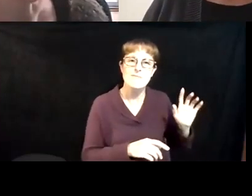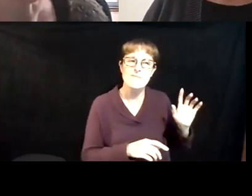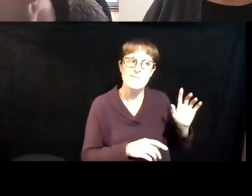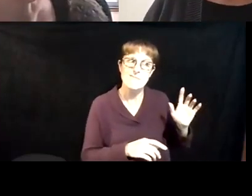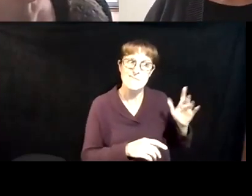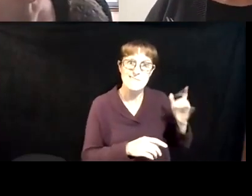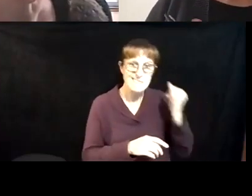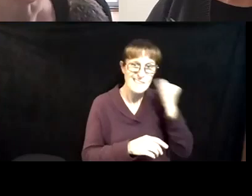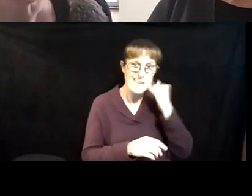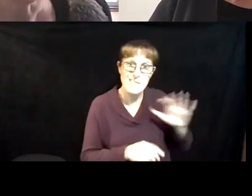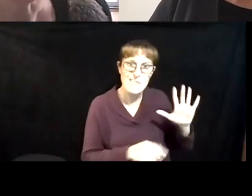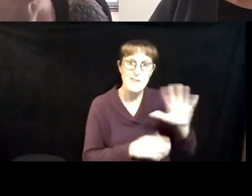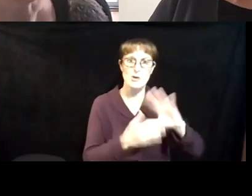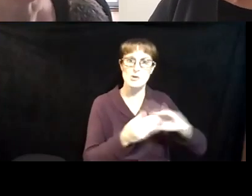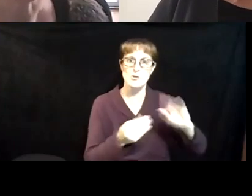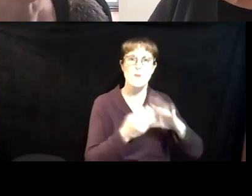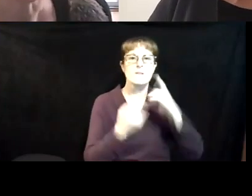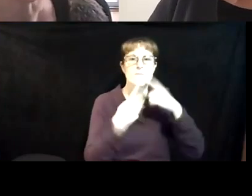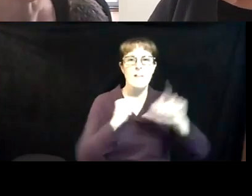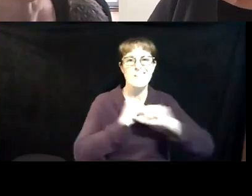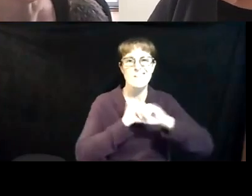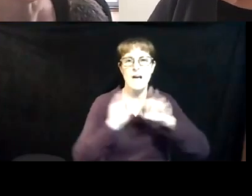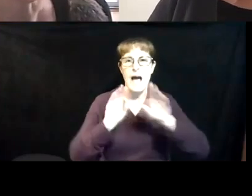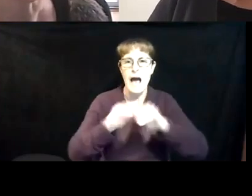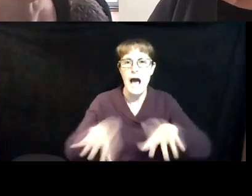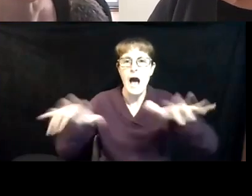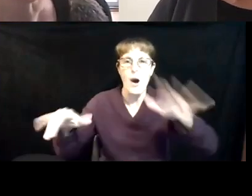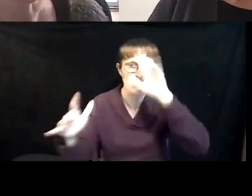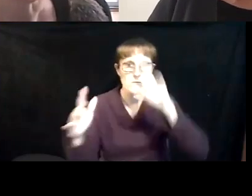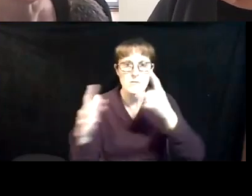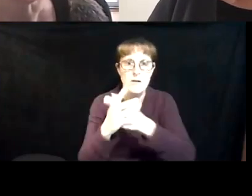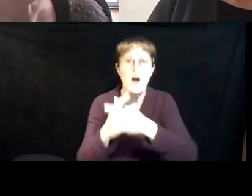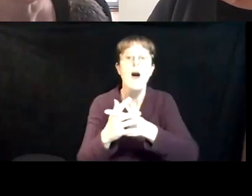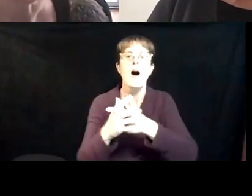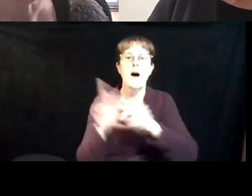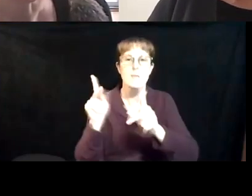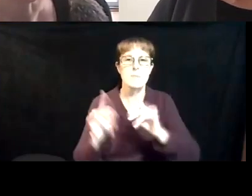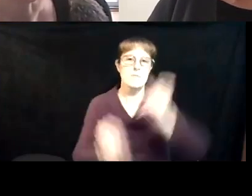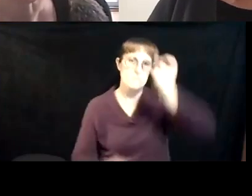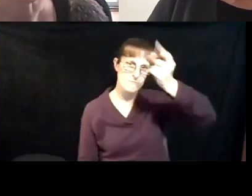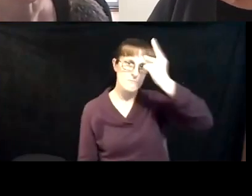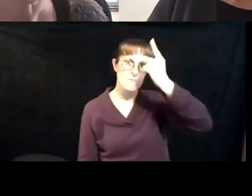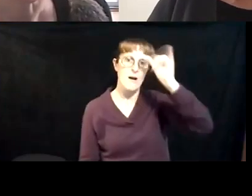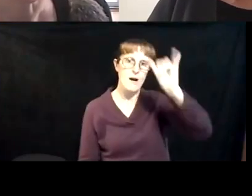changing how things work or getting people to understand that it really actually does